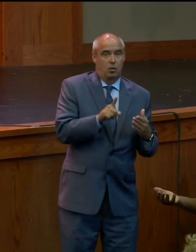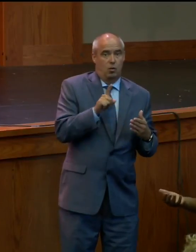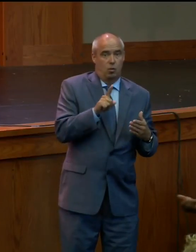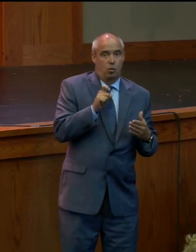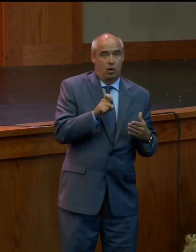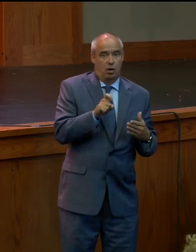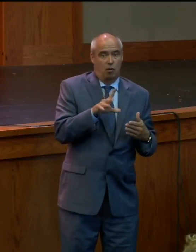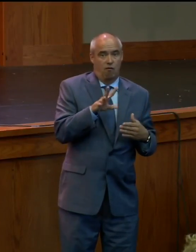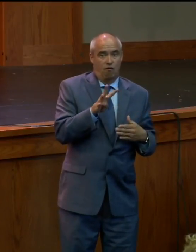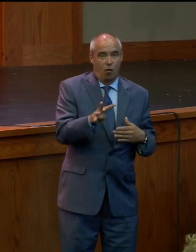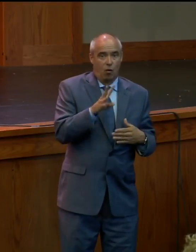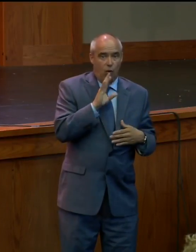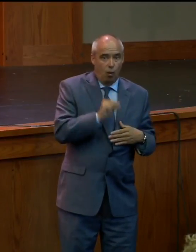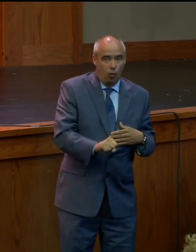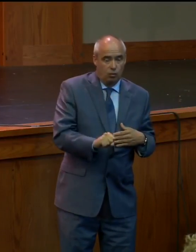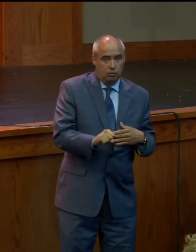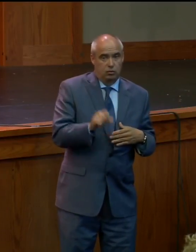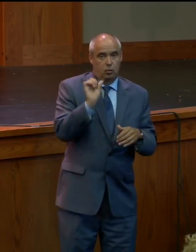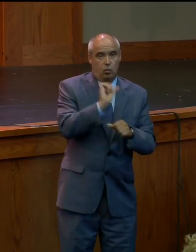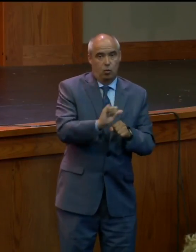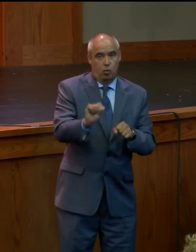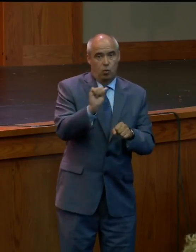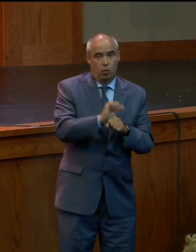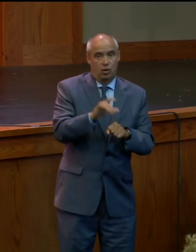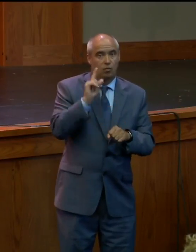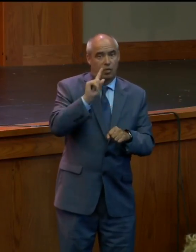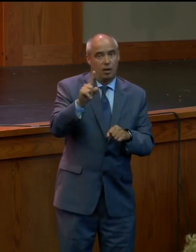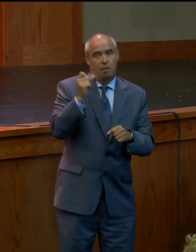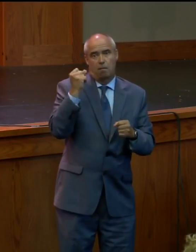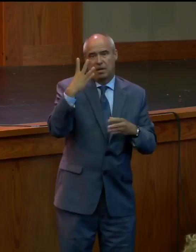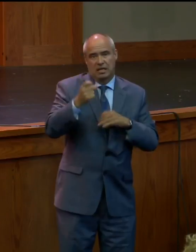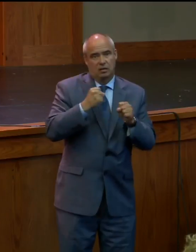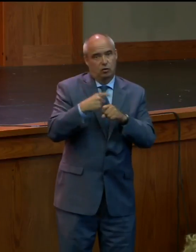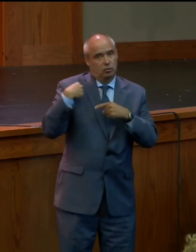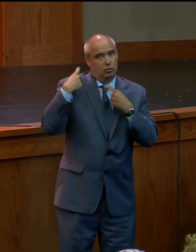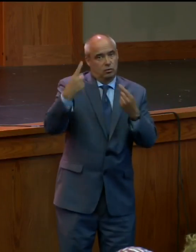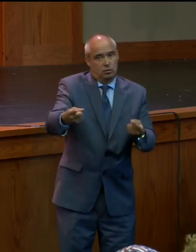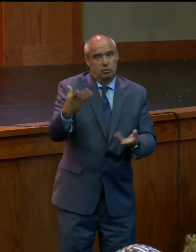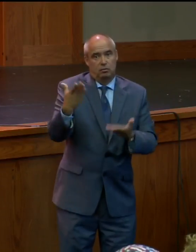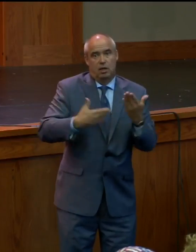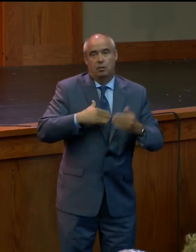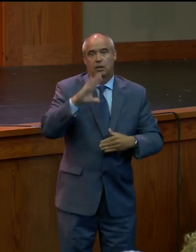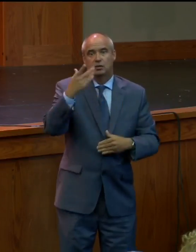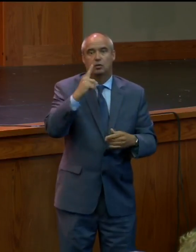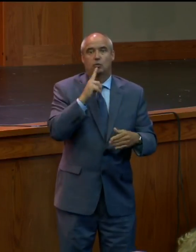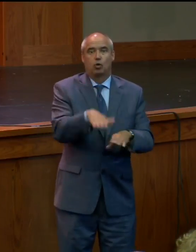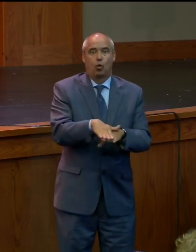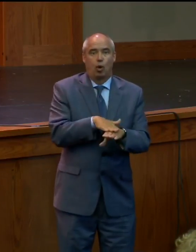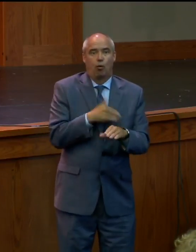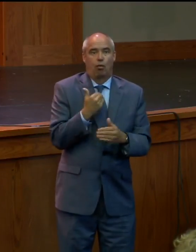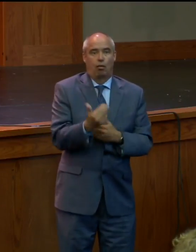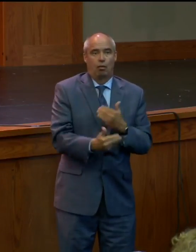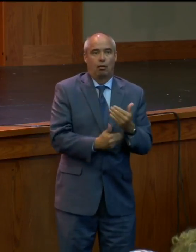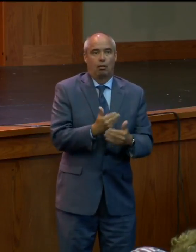FOR THOSE WHO HAVE BEEN WORKING ON THIS FOR DECADES, IT MAY SEEM LIKE A SLOW PROCESS.